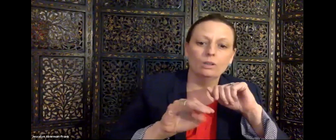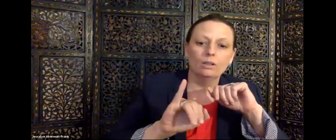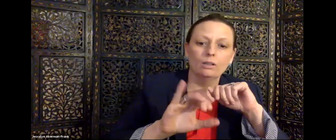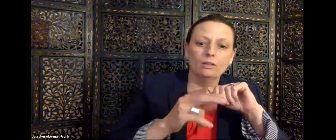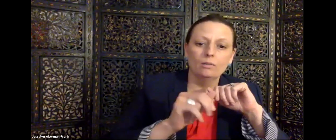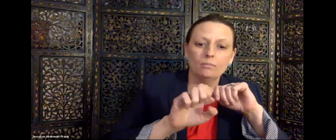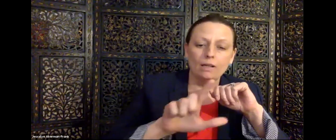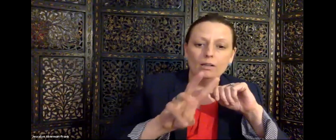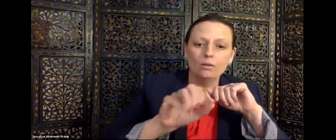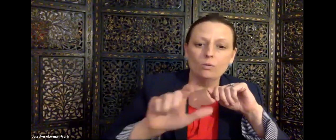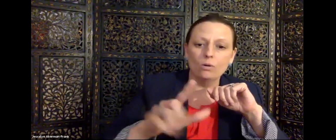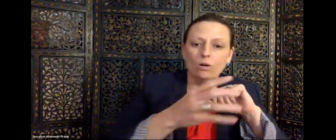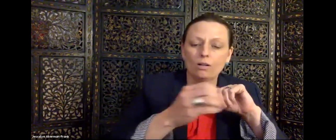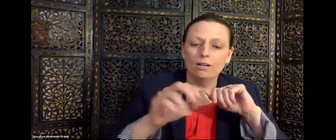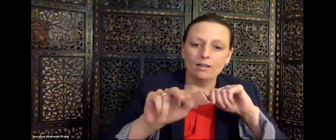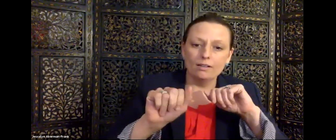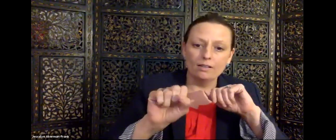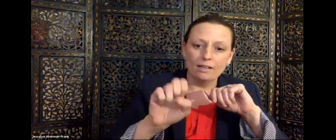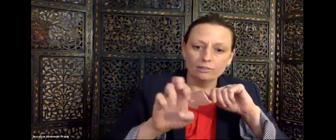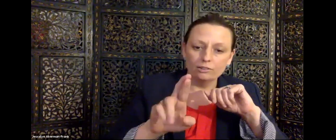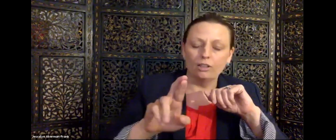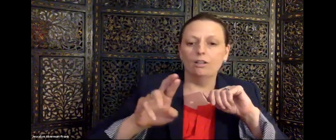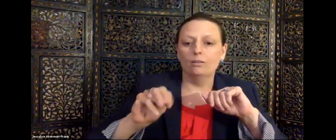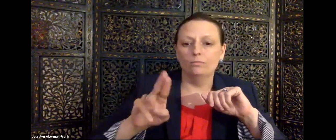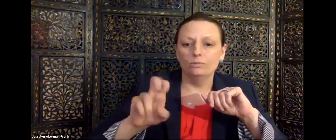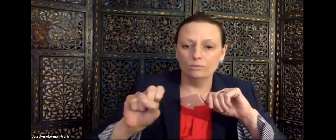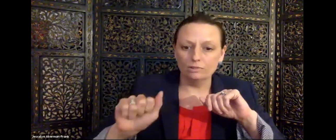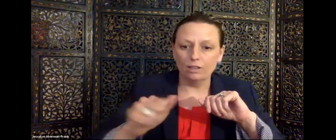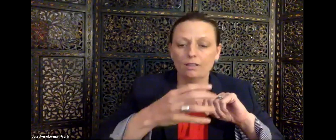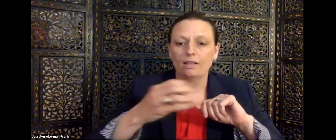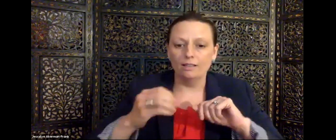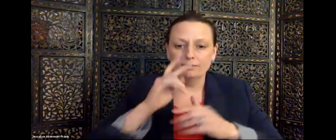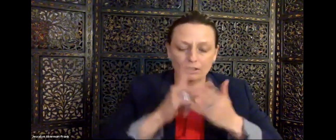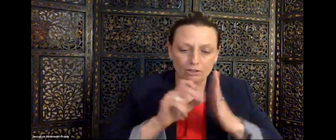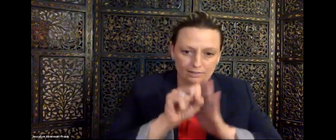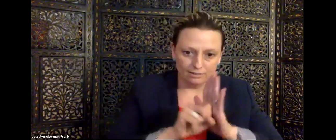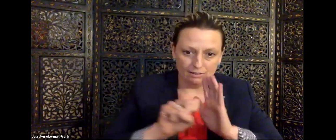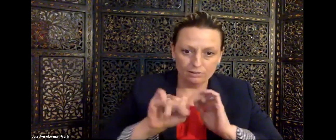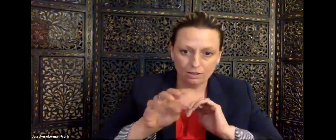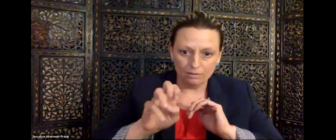provider, and Michael Wall, Nasser Mussa, and also